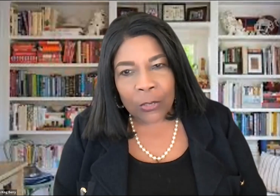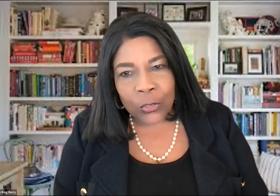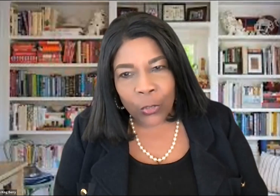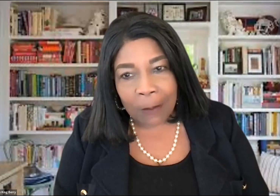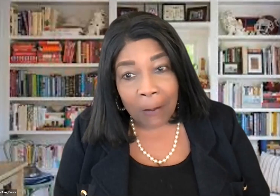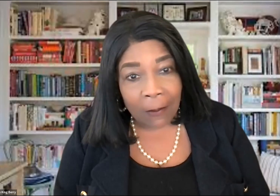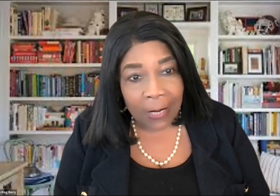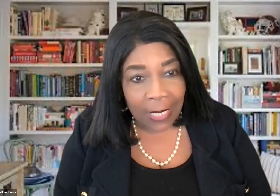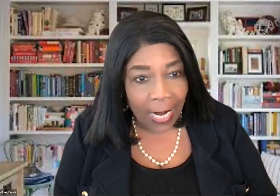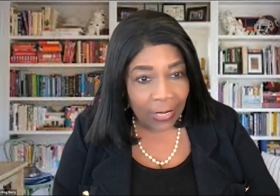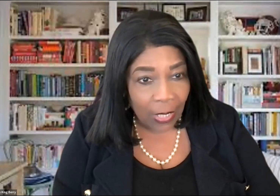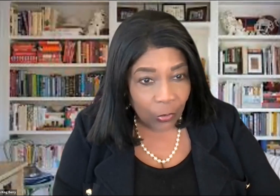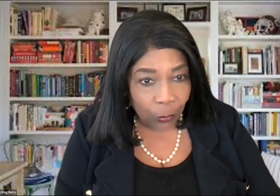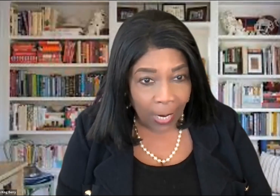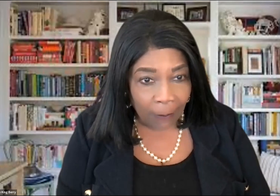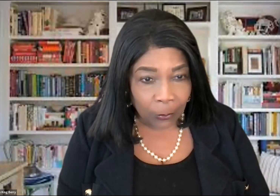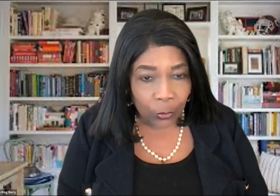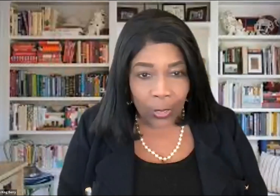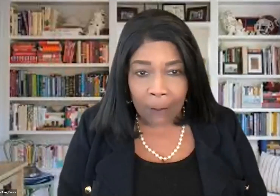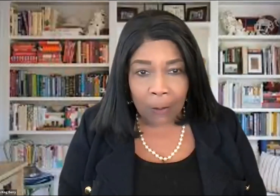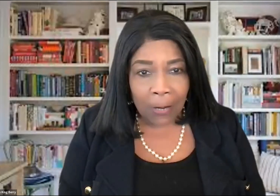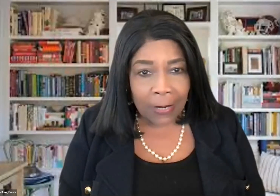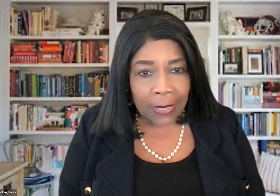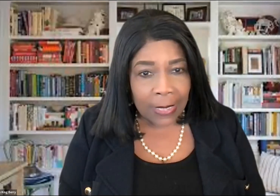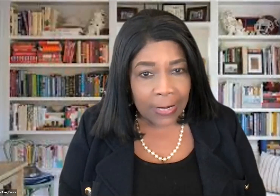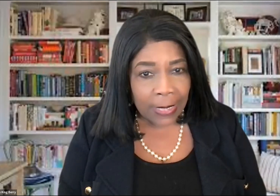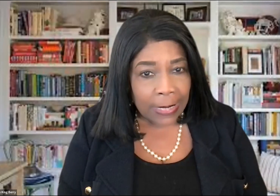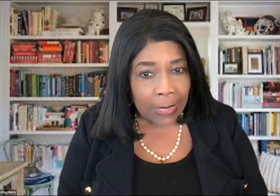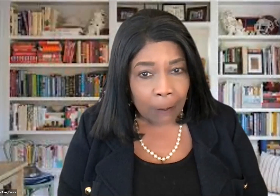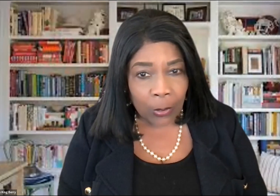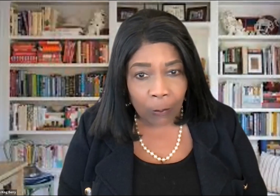I will now reflect on the journey. Mary and I traveled to implement the Dc.